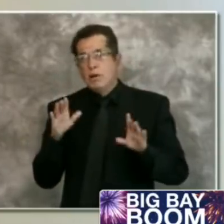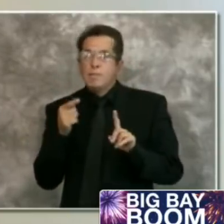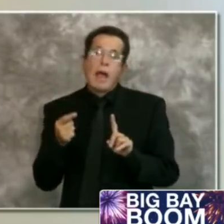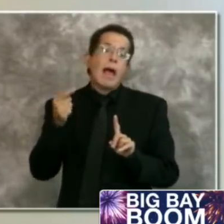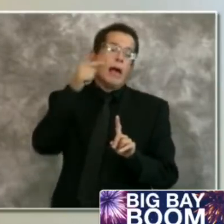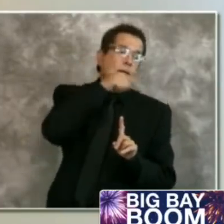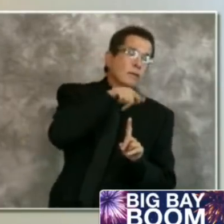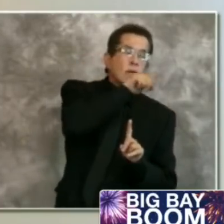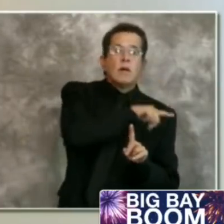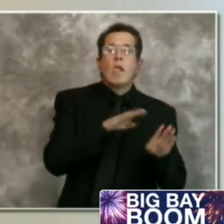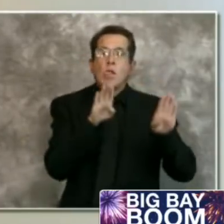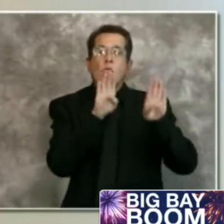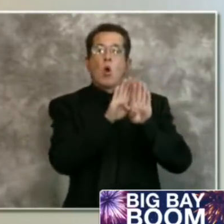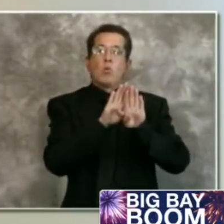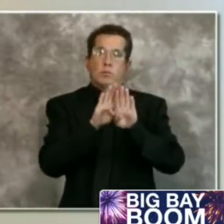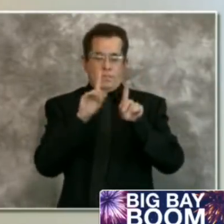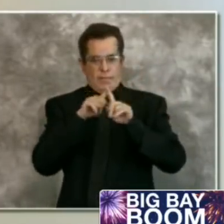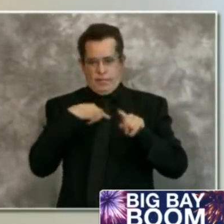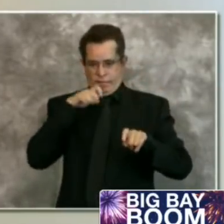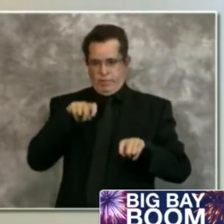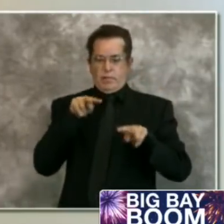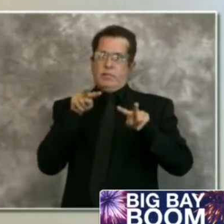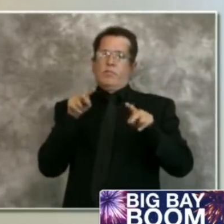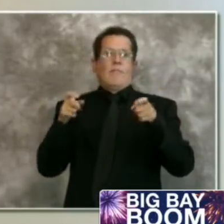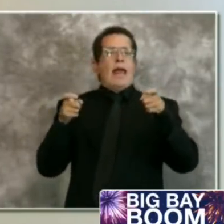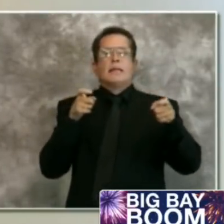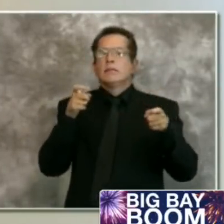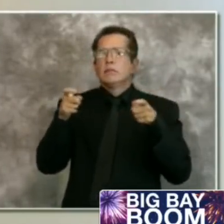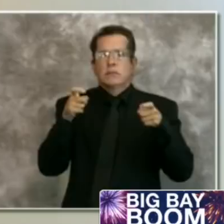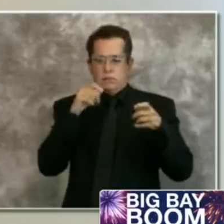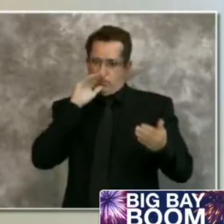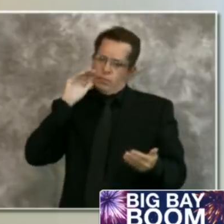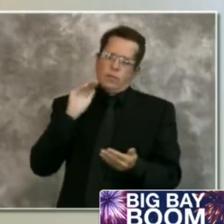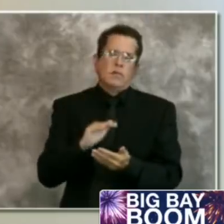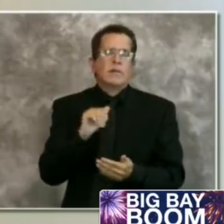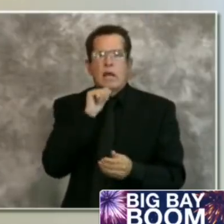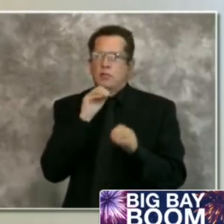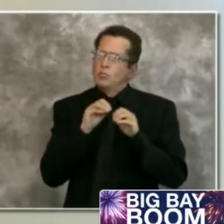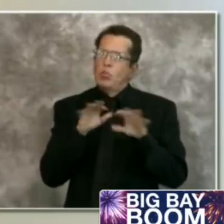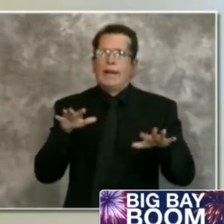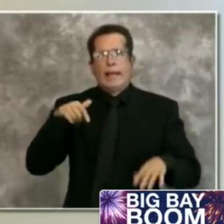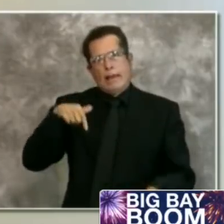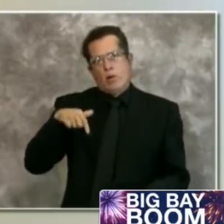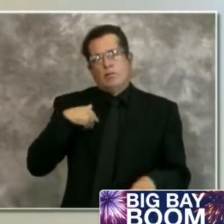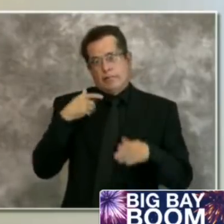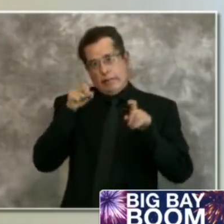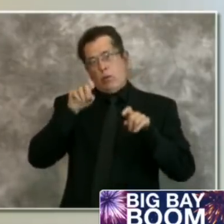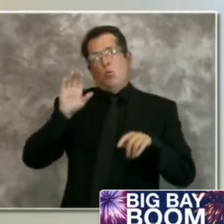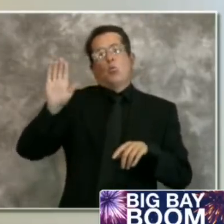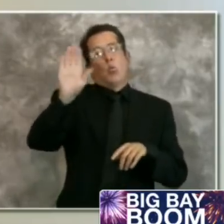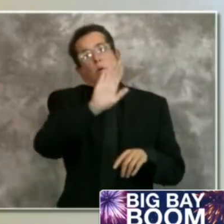WE'RE HAPPY FOR THE PUBLIC'S HELP AND COOPERATION. WE DON'T WANT TO DIAL BACK YOU DEFINITELY DO NOT WANT TO GO BACK TO A FULL SET DOWN. BUT